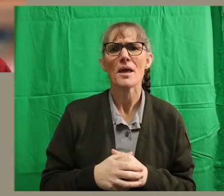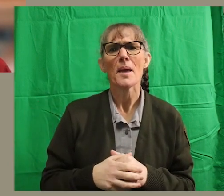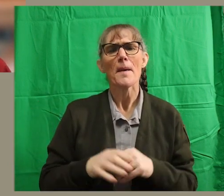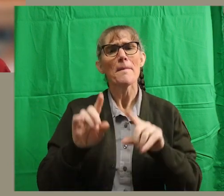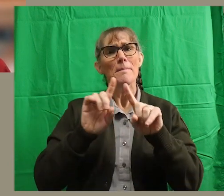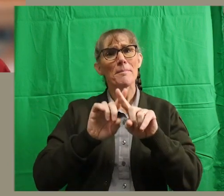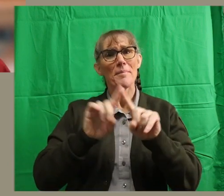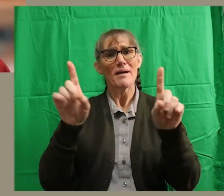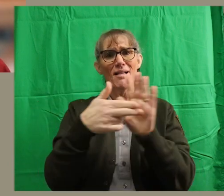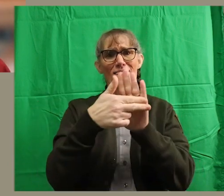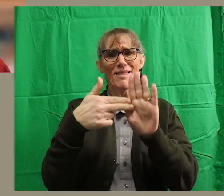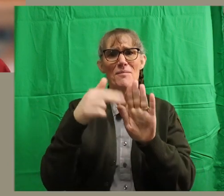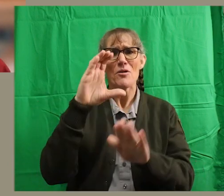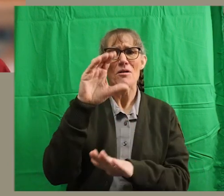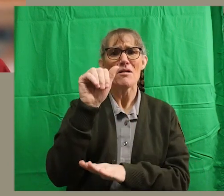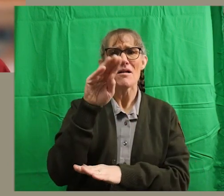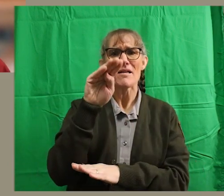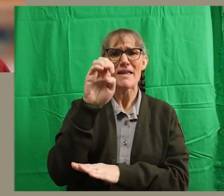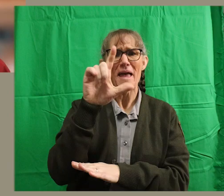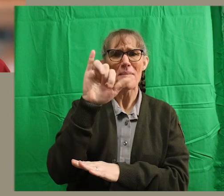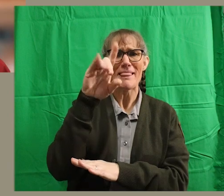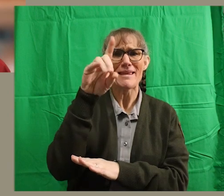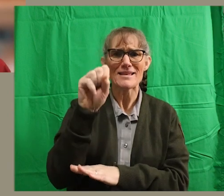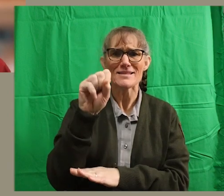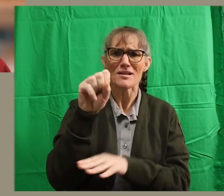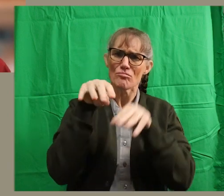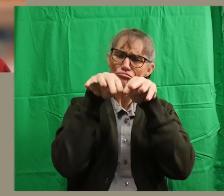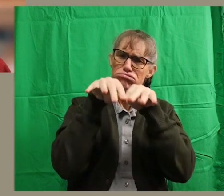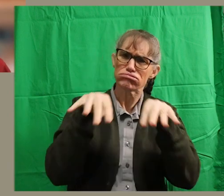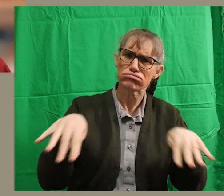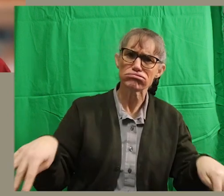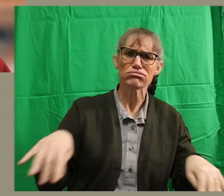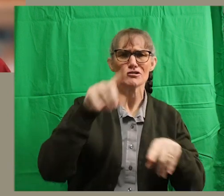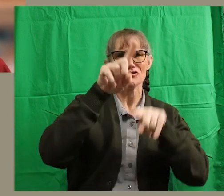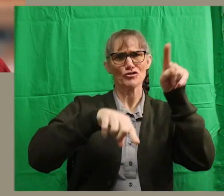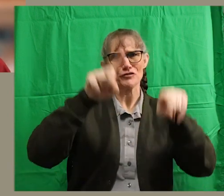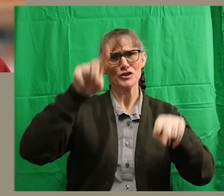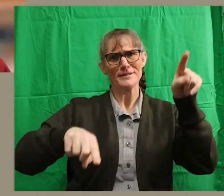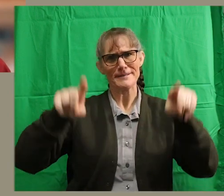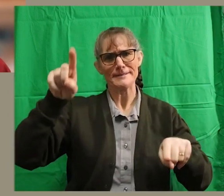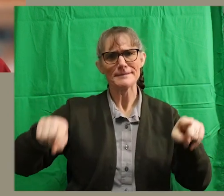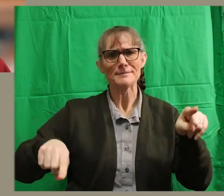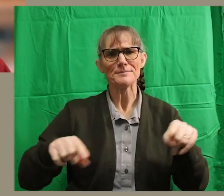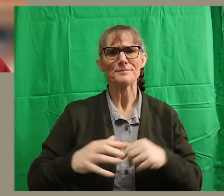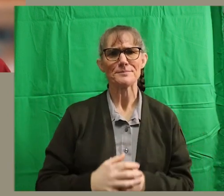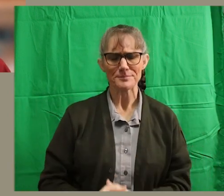genus Camelus. But broadly, camels are actually a much more diverse group under the name Camelids.